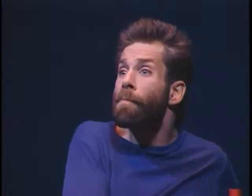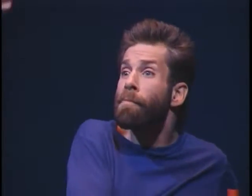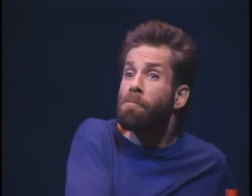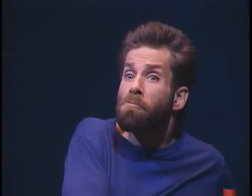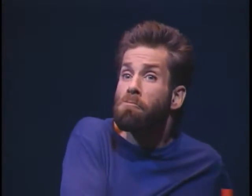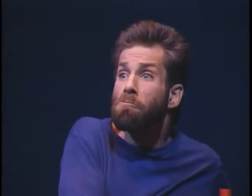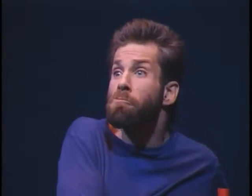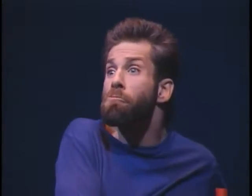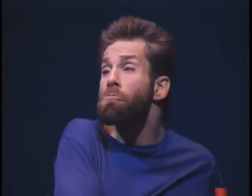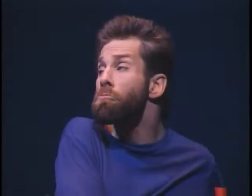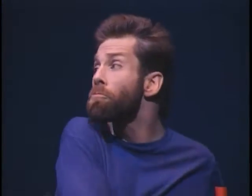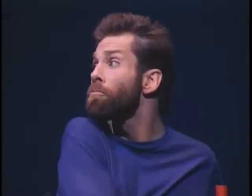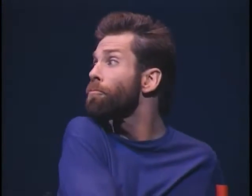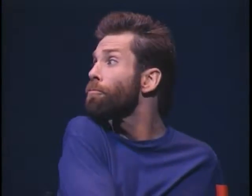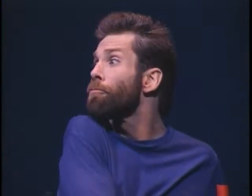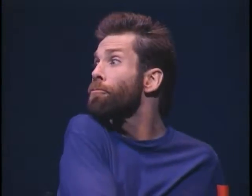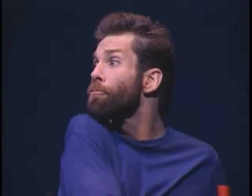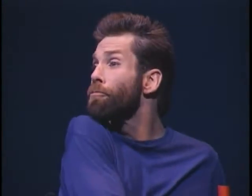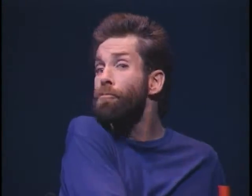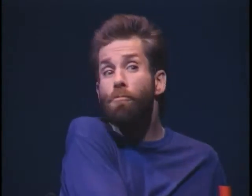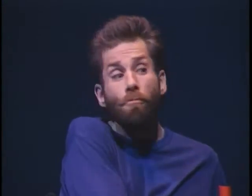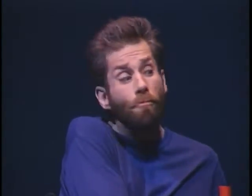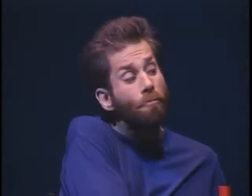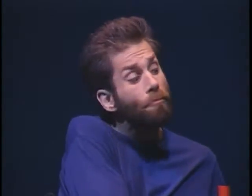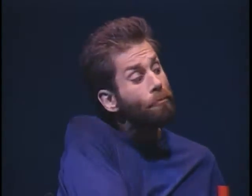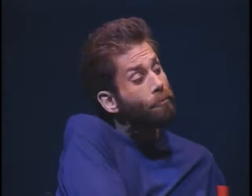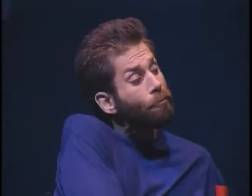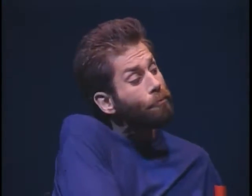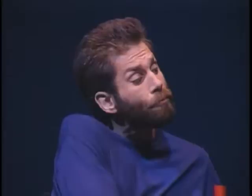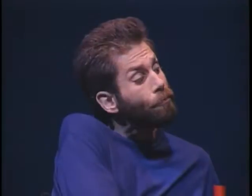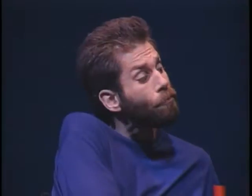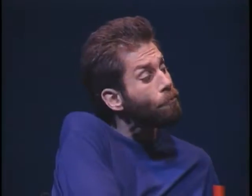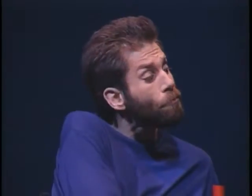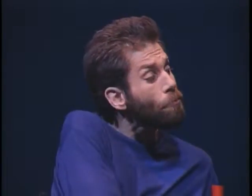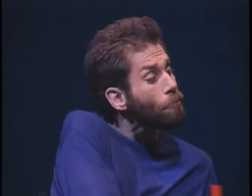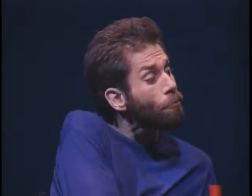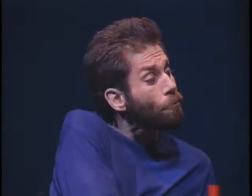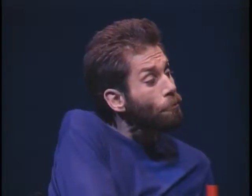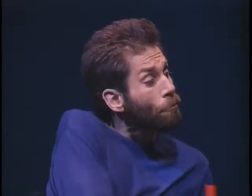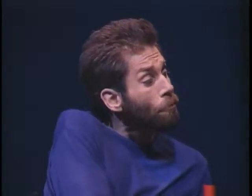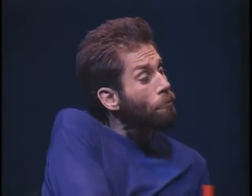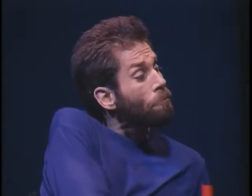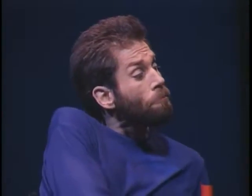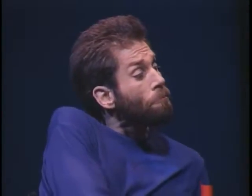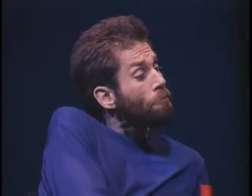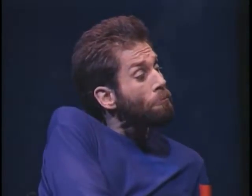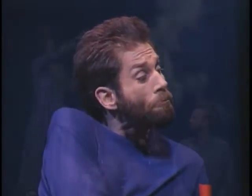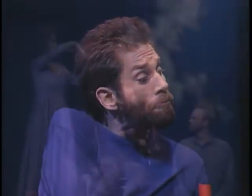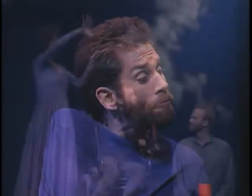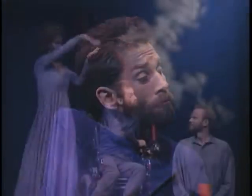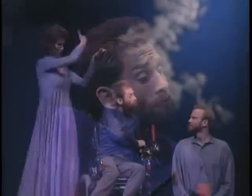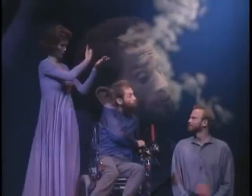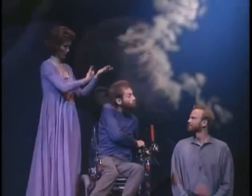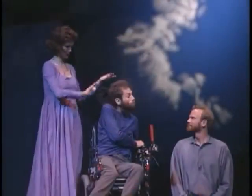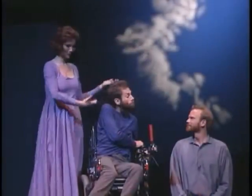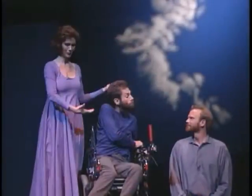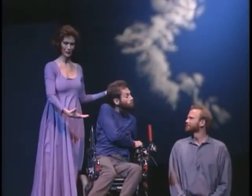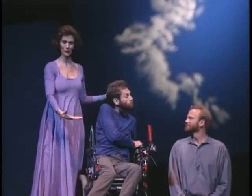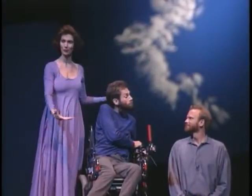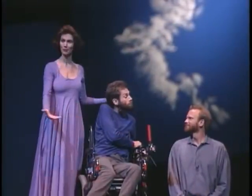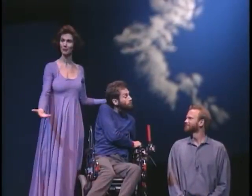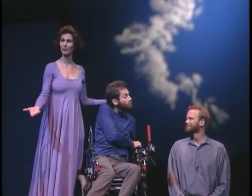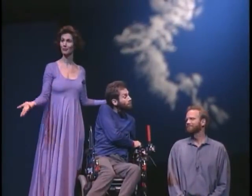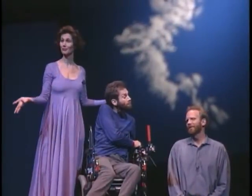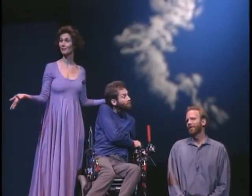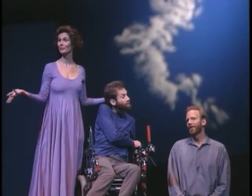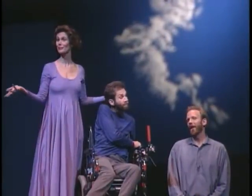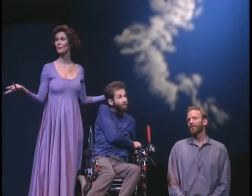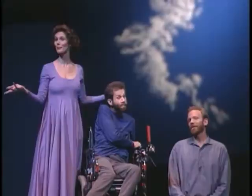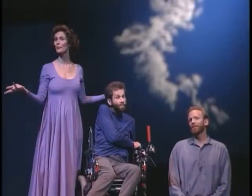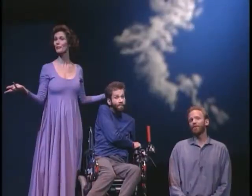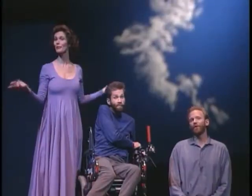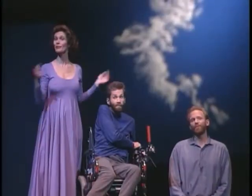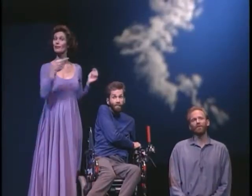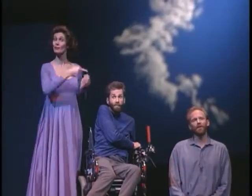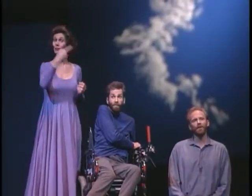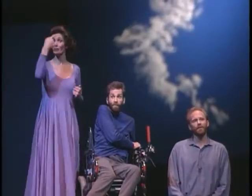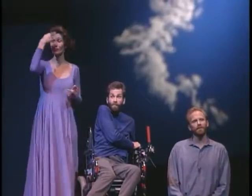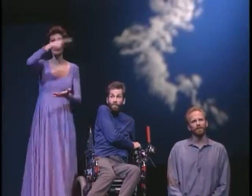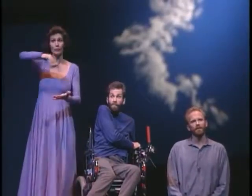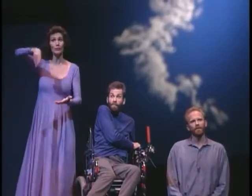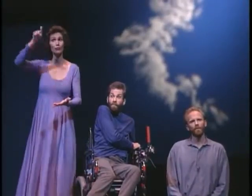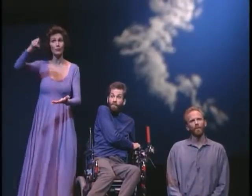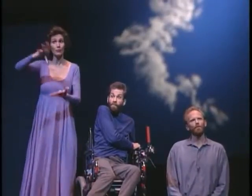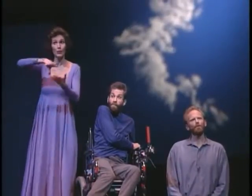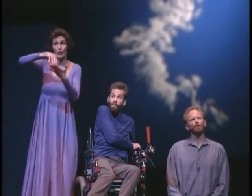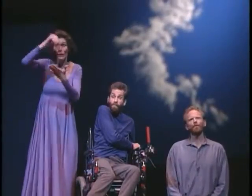of them know how to read a storm I think we should all be taught what to look for